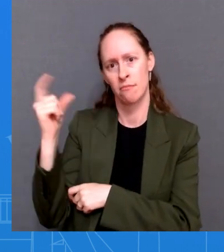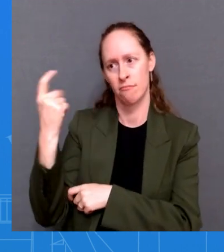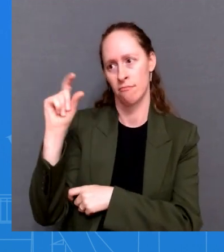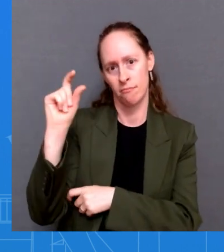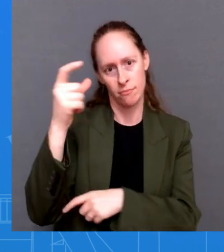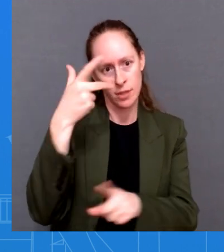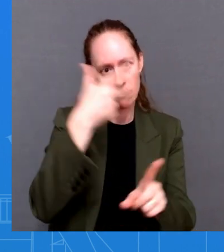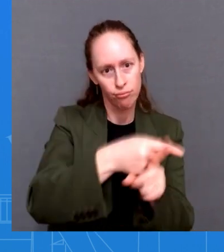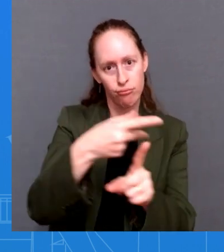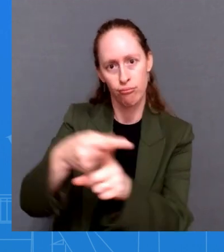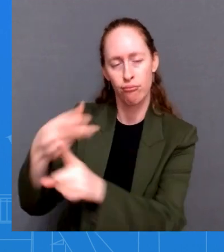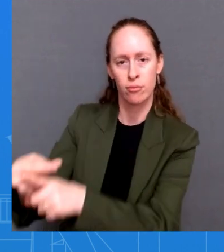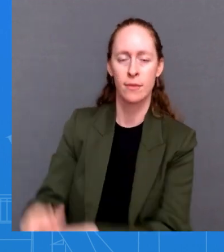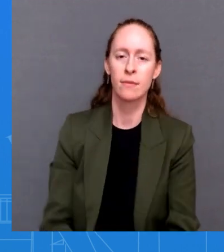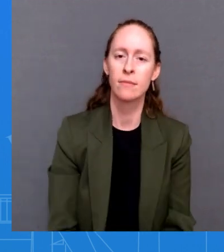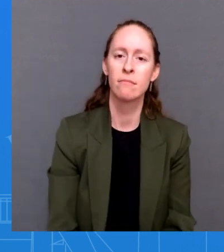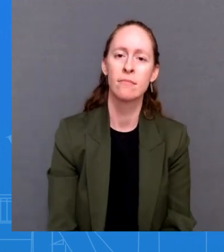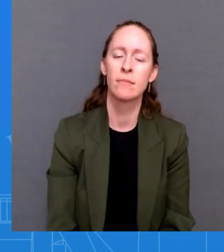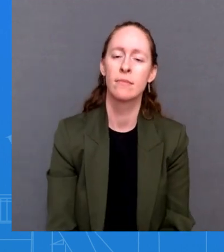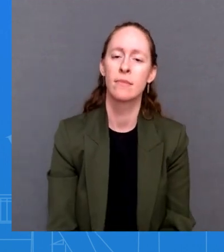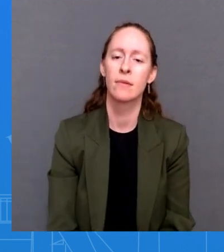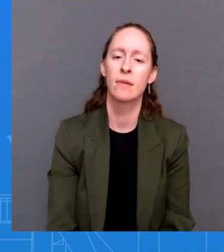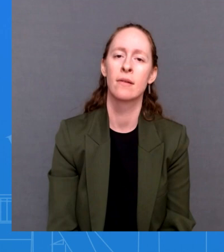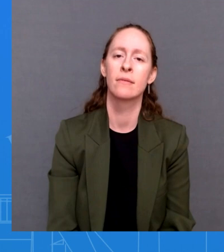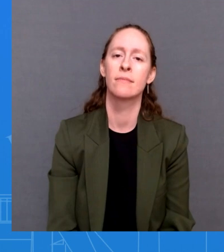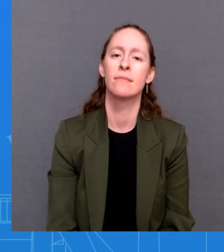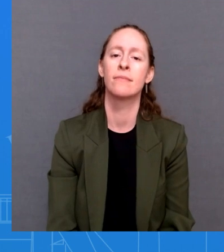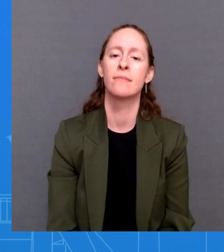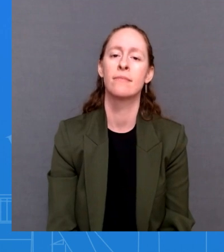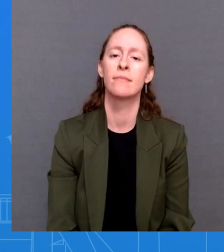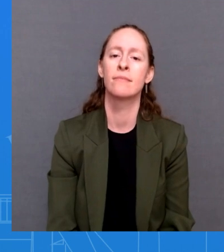at least 85 percent of its current supply since Monday.